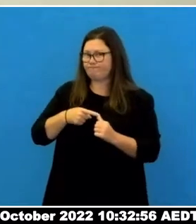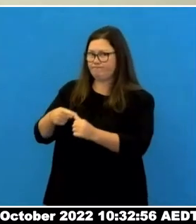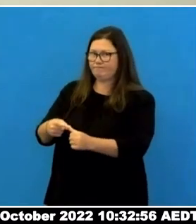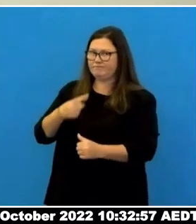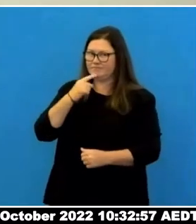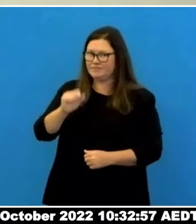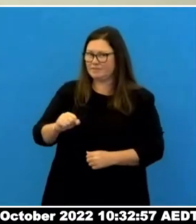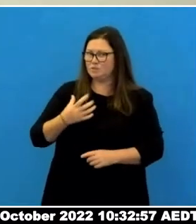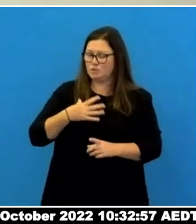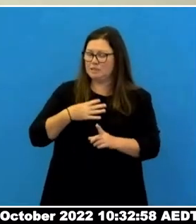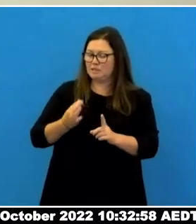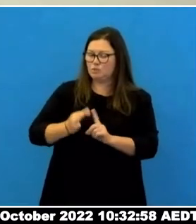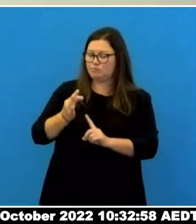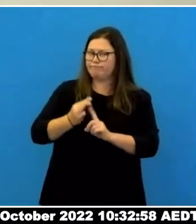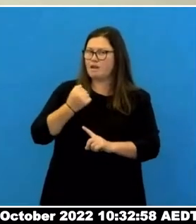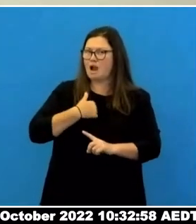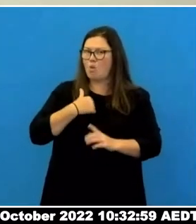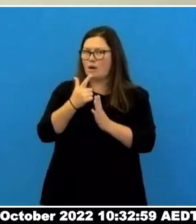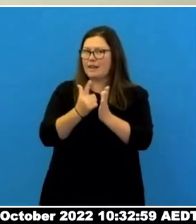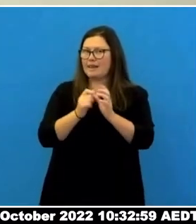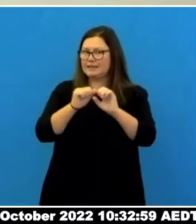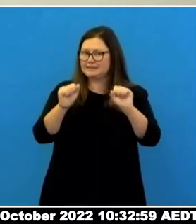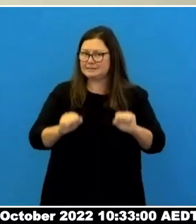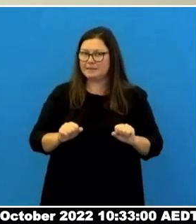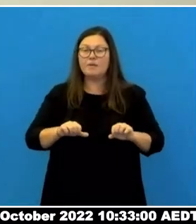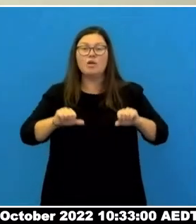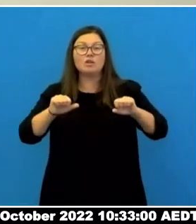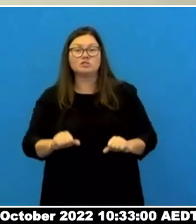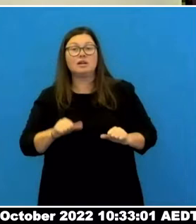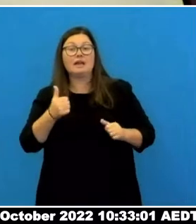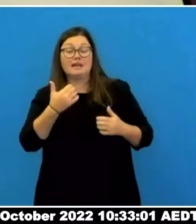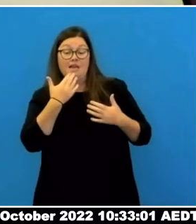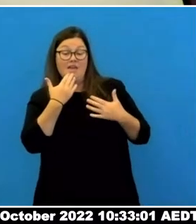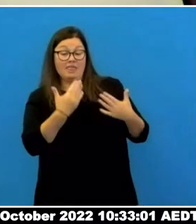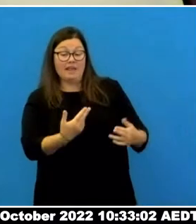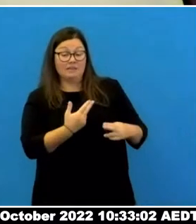Well, thank you very much for your statement today and for coming to the Royal Commission to give evidence.